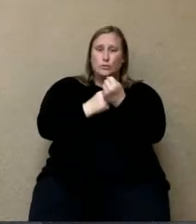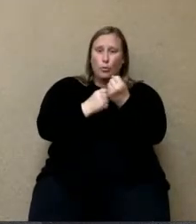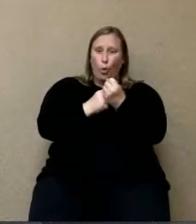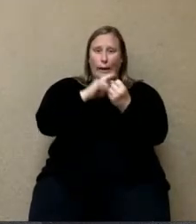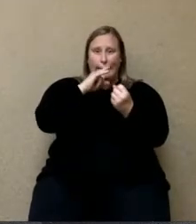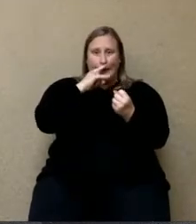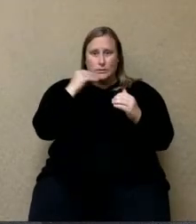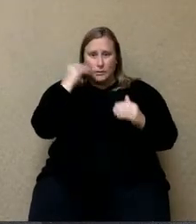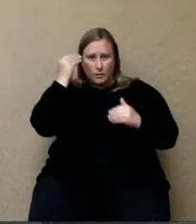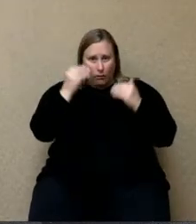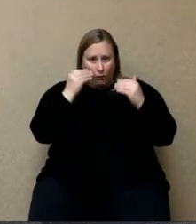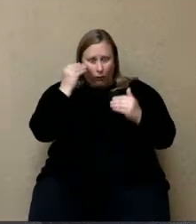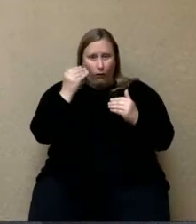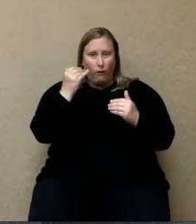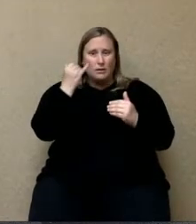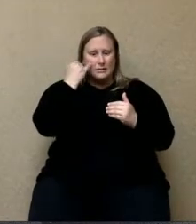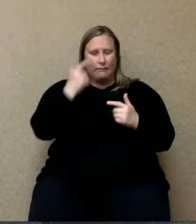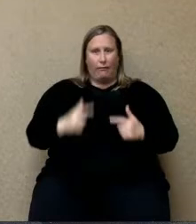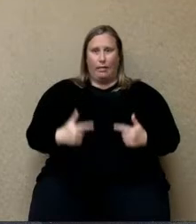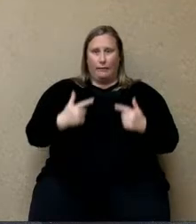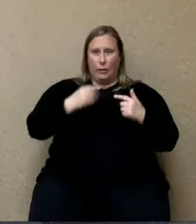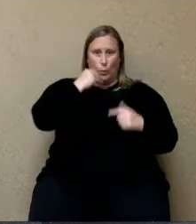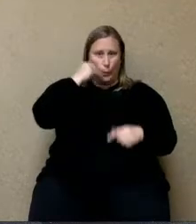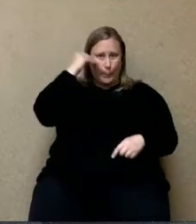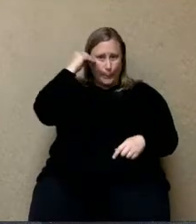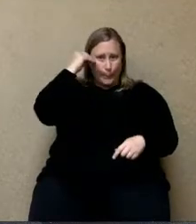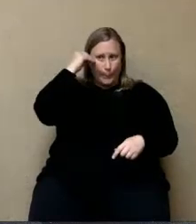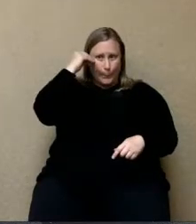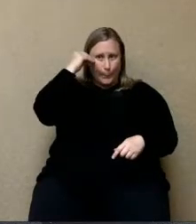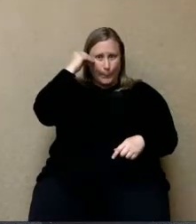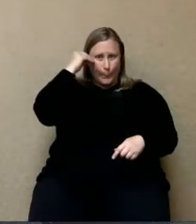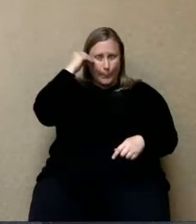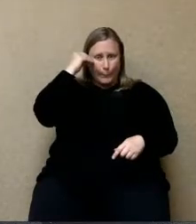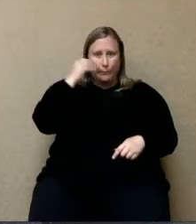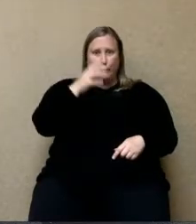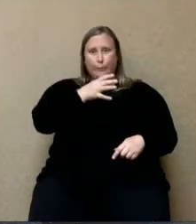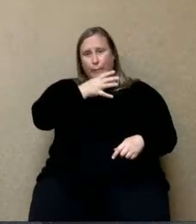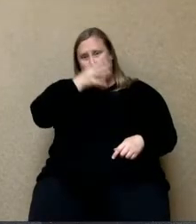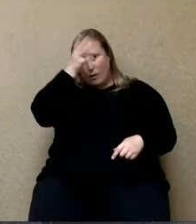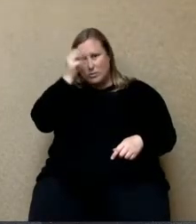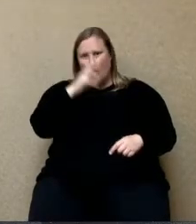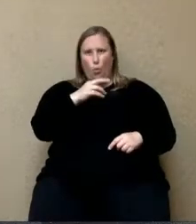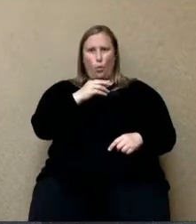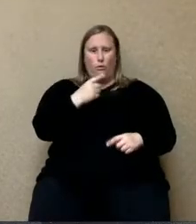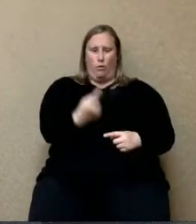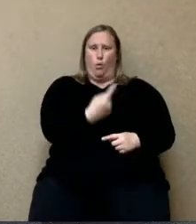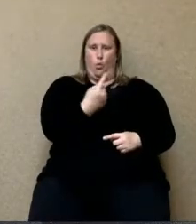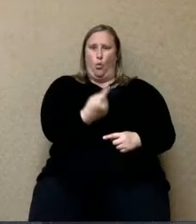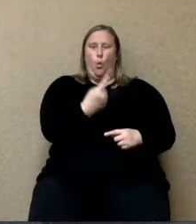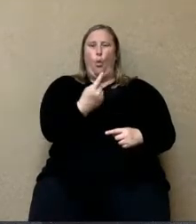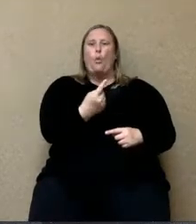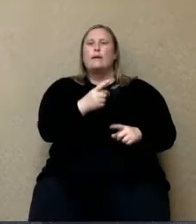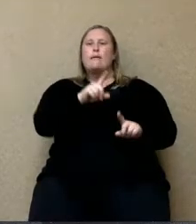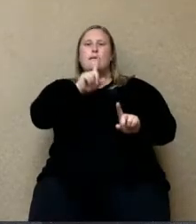who are living at home or living with parents or living on their own. And then kind of answering some questions.